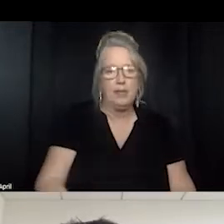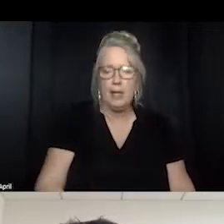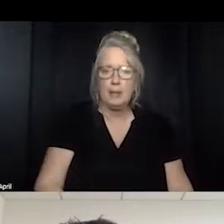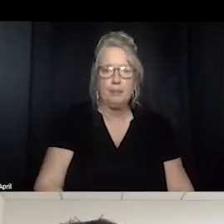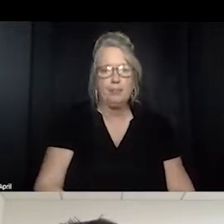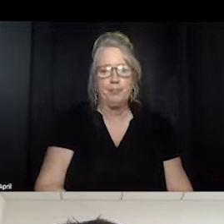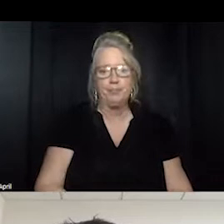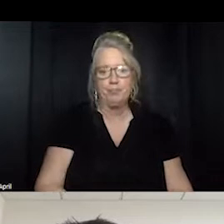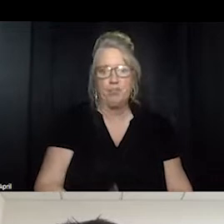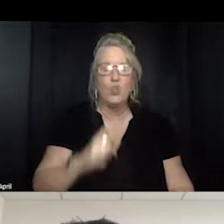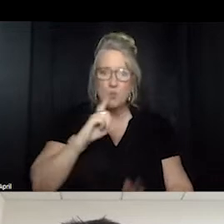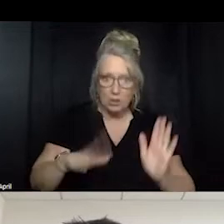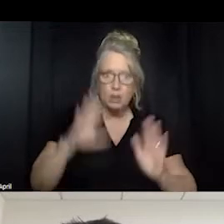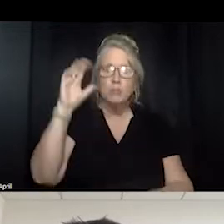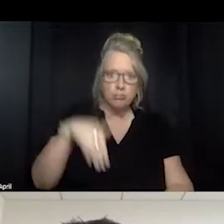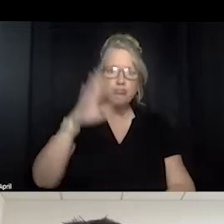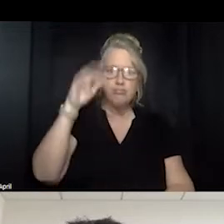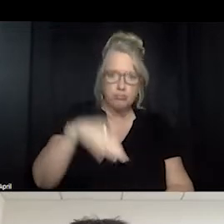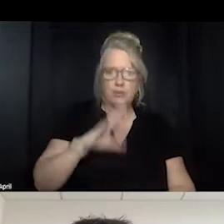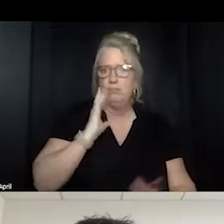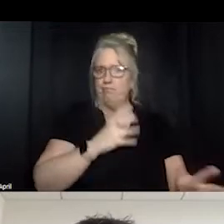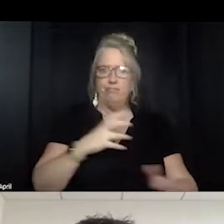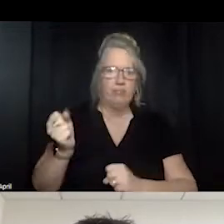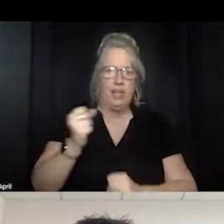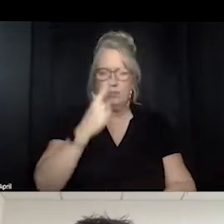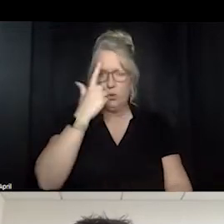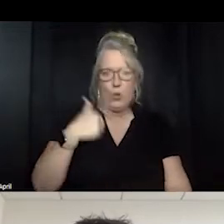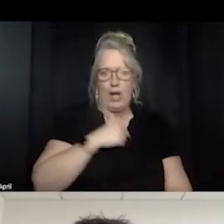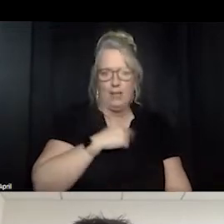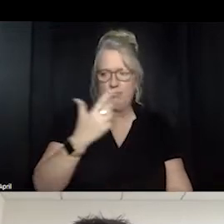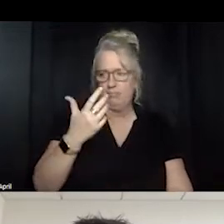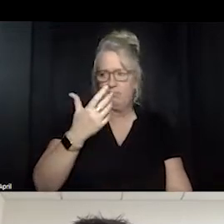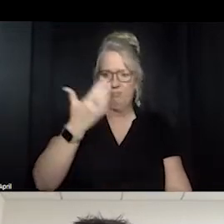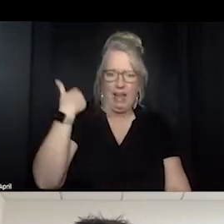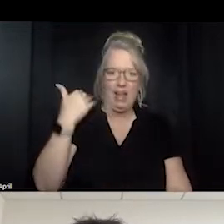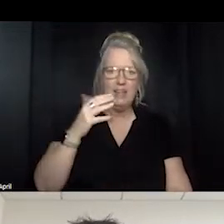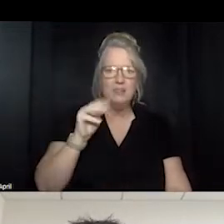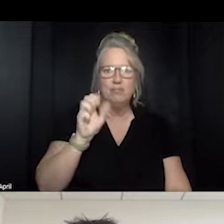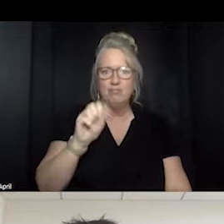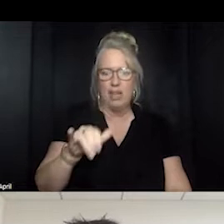ROLLER COASTER, FAST ROLLER COASTER RIDE FOR US. YOU KNOW, LAST MAY, WE WERE, I MEAN, MAY OF 21,